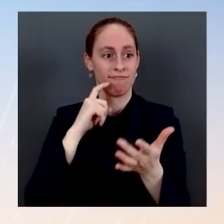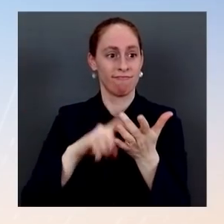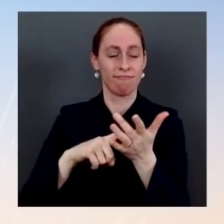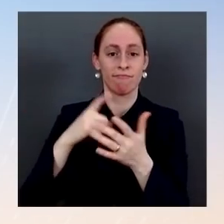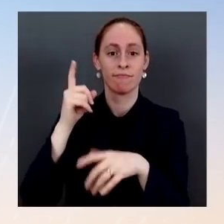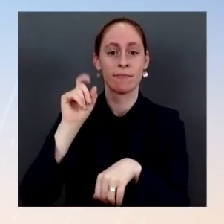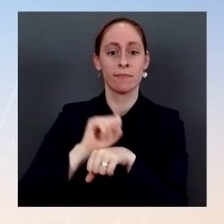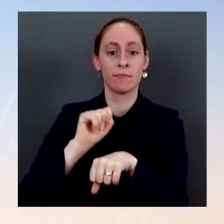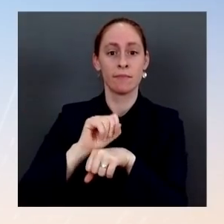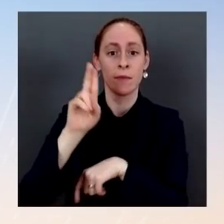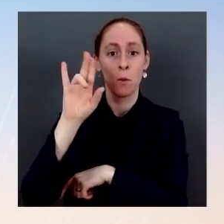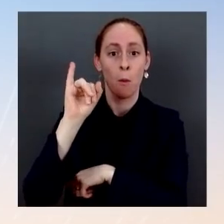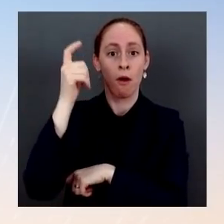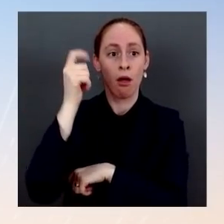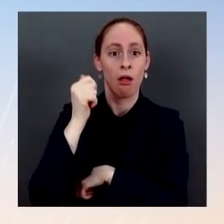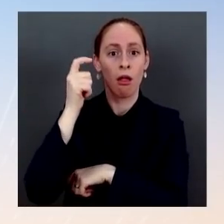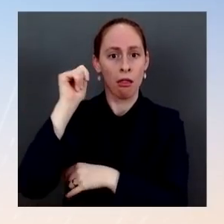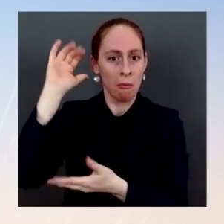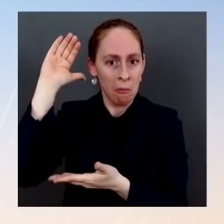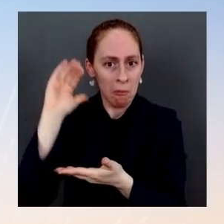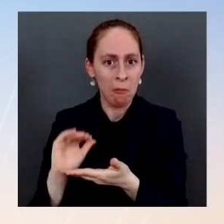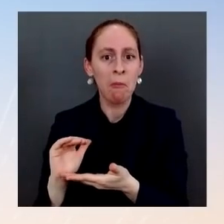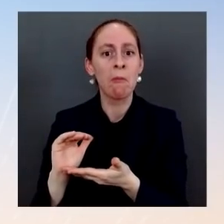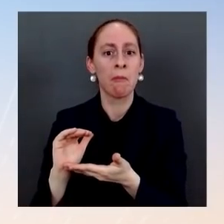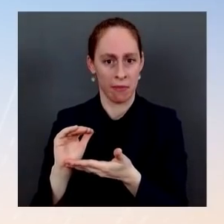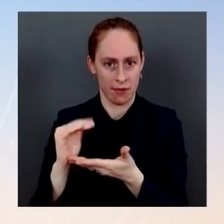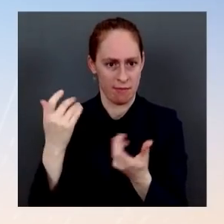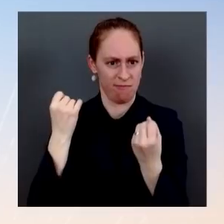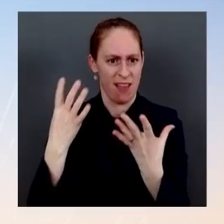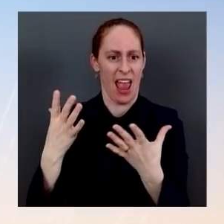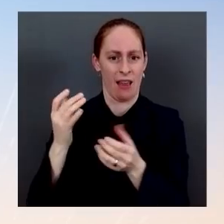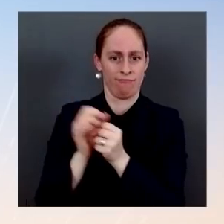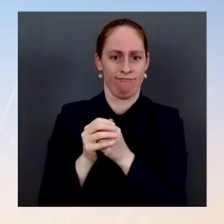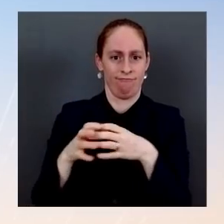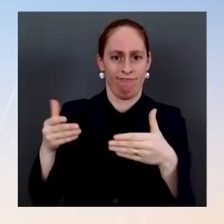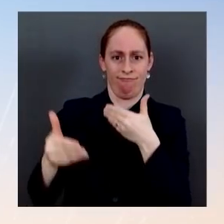the most of any first-year president in history. And the number of people receiving unemployment benefits